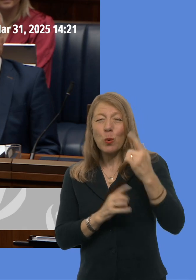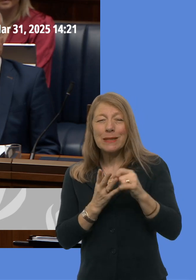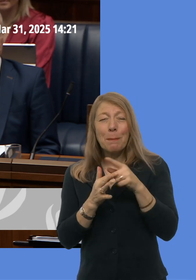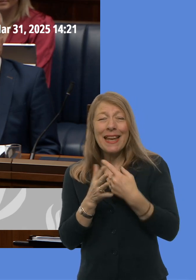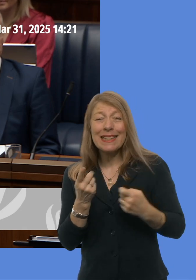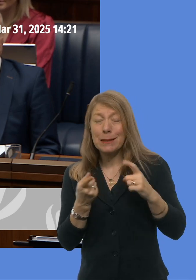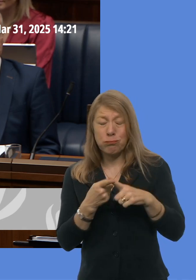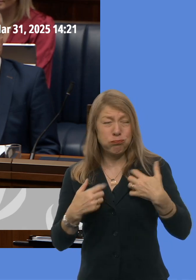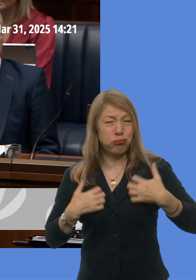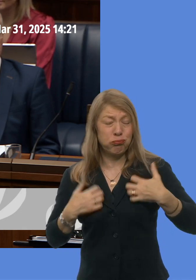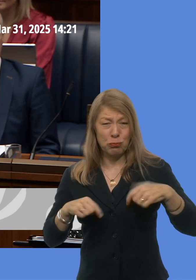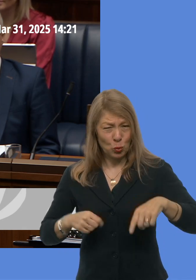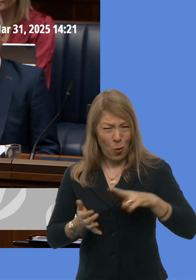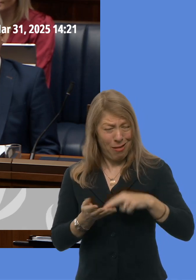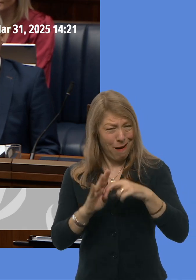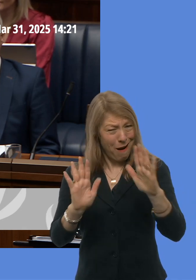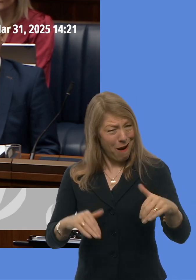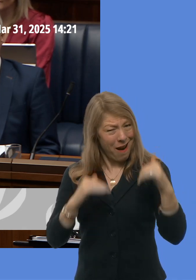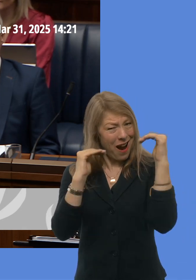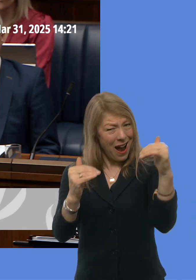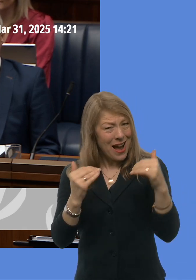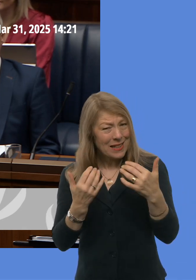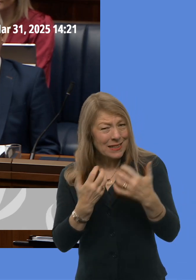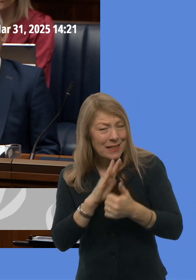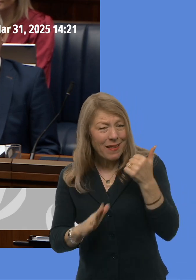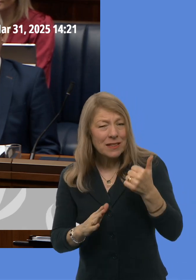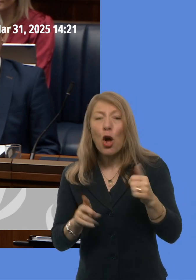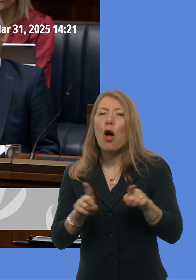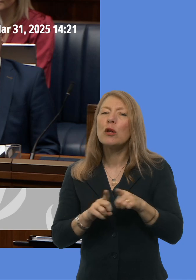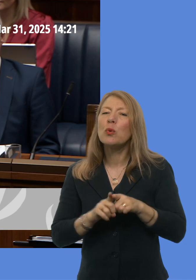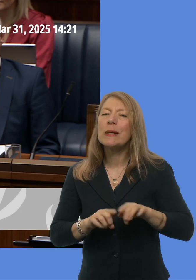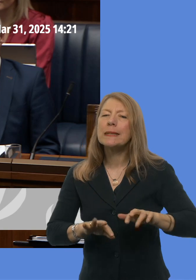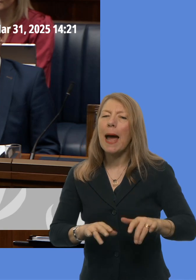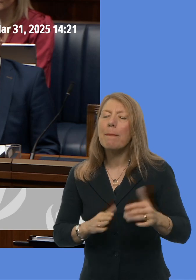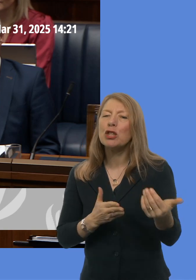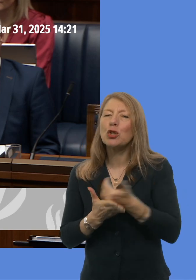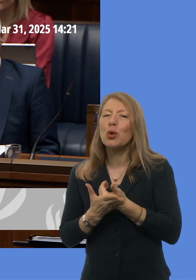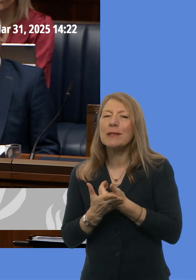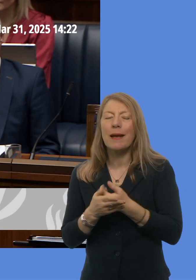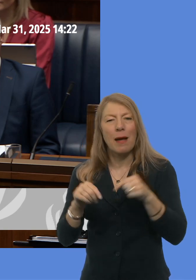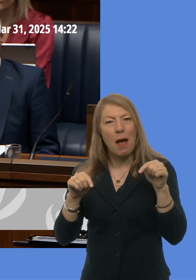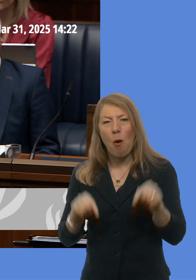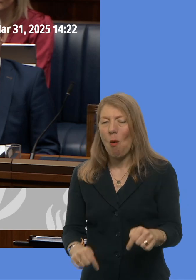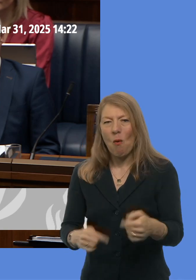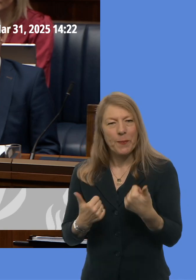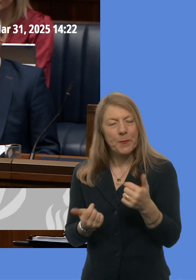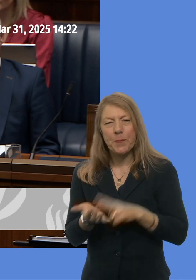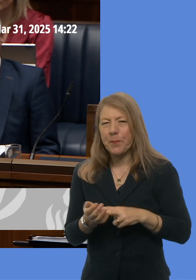expertise and high skills, with cybersecurity being a key one. That is why it was so good to see the work at first hand in terms